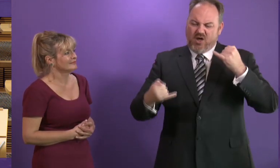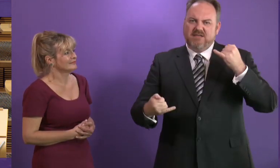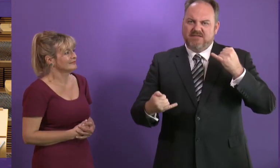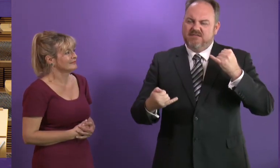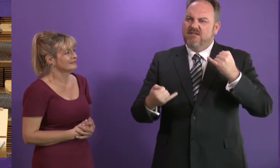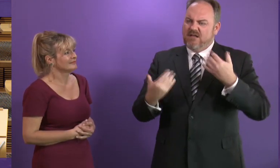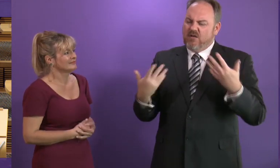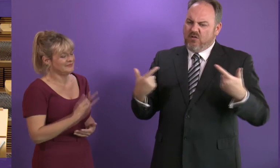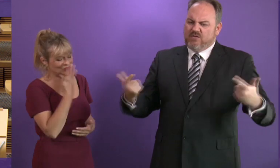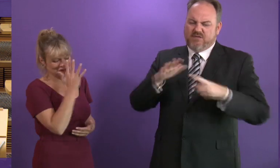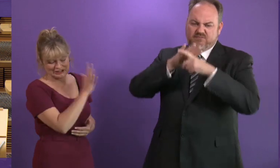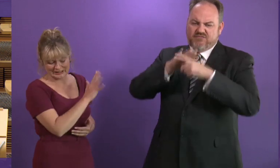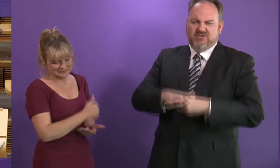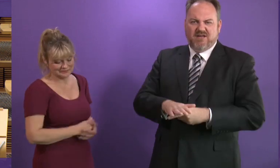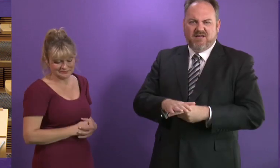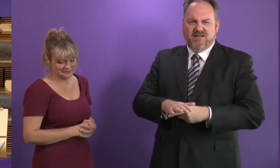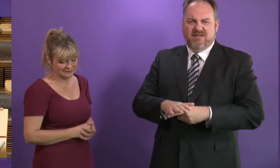Universities Scotland says that